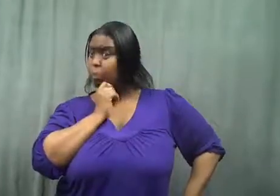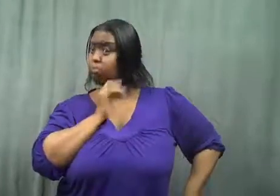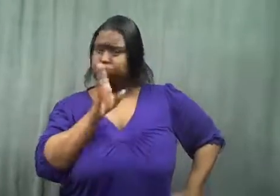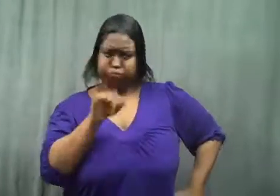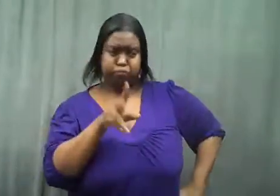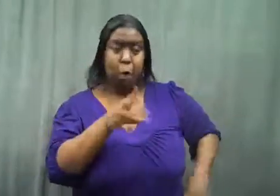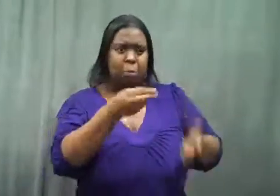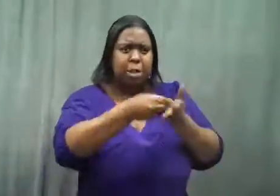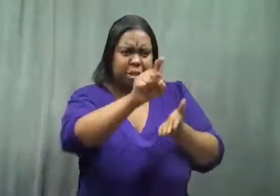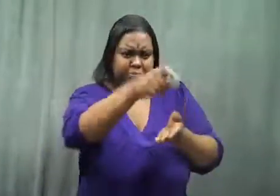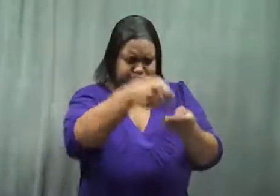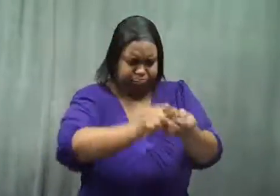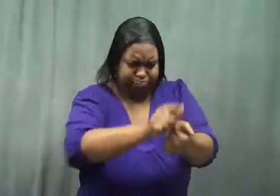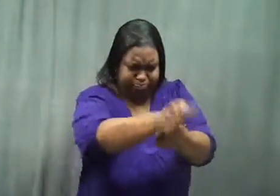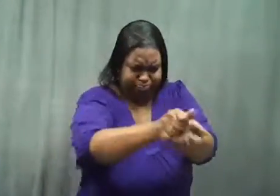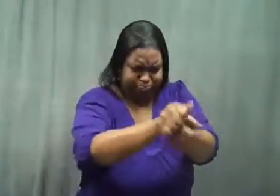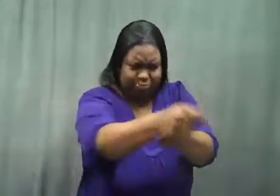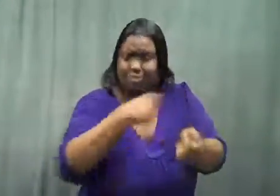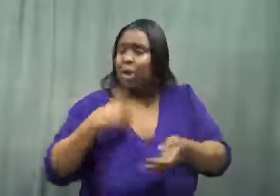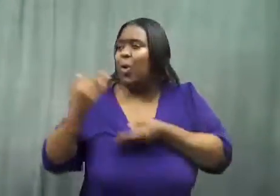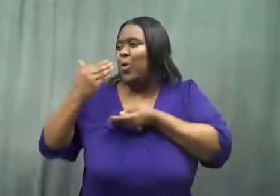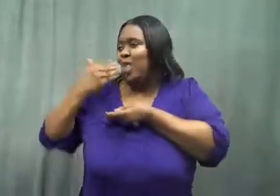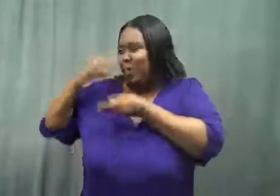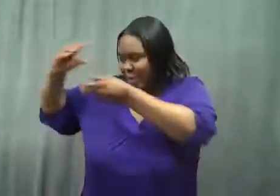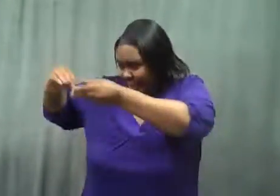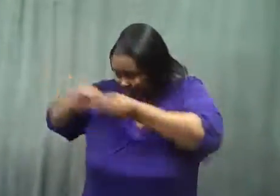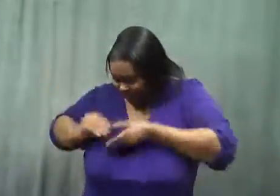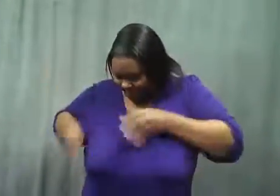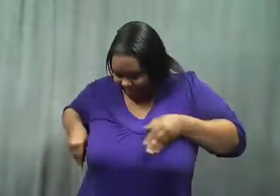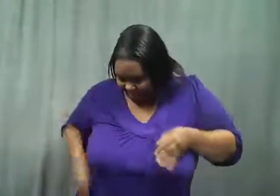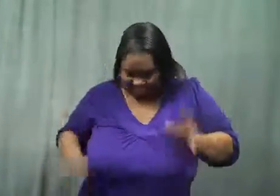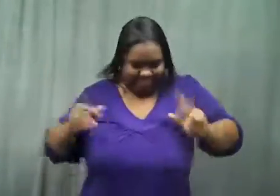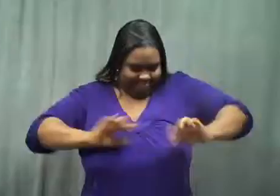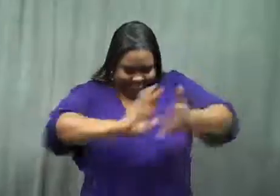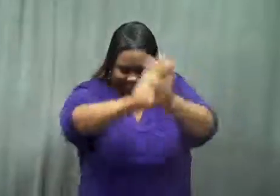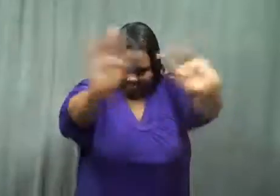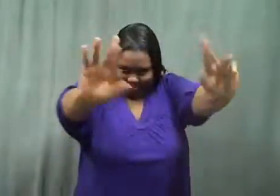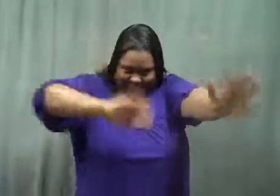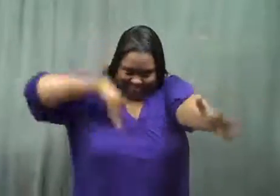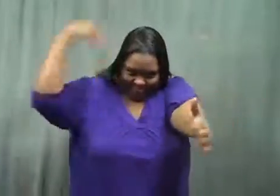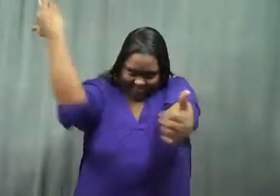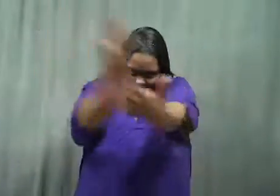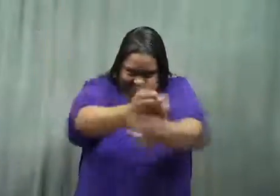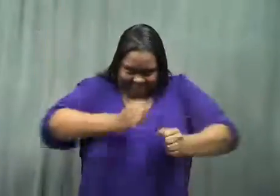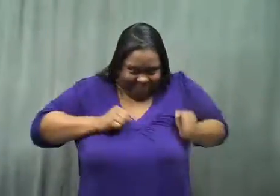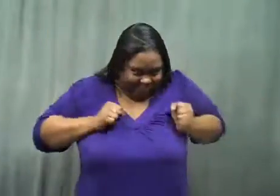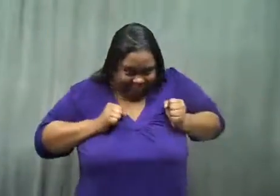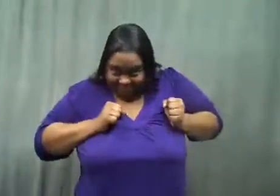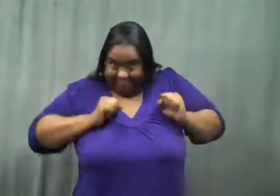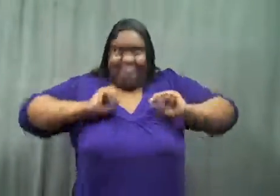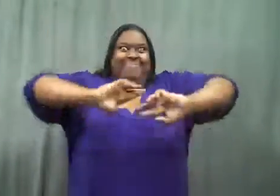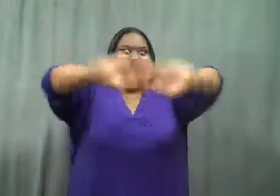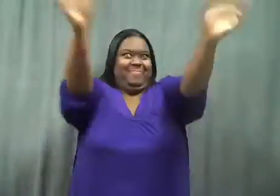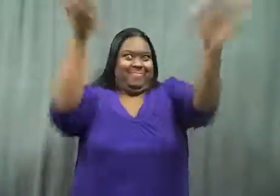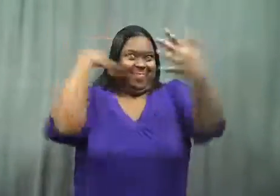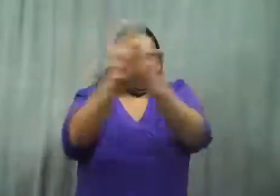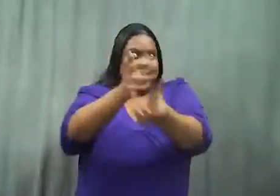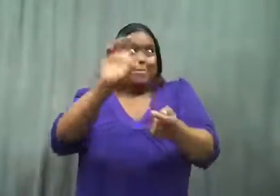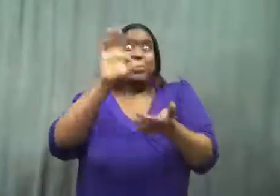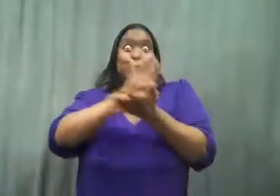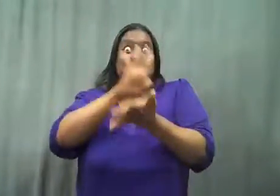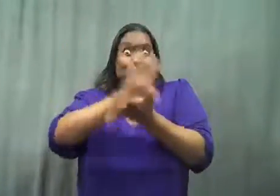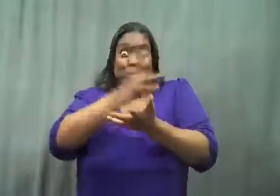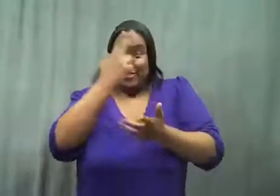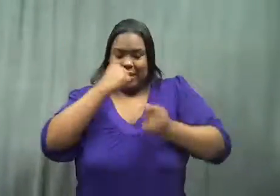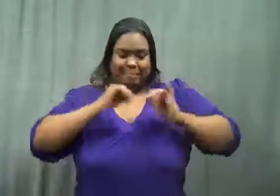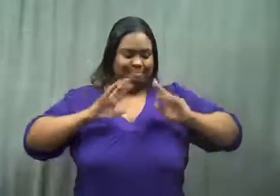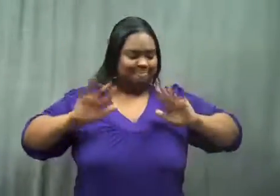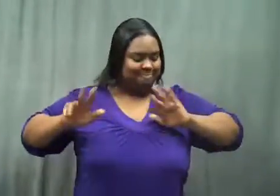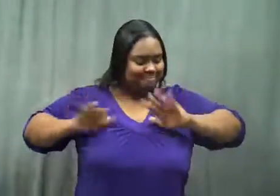He gave me some money, and I was all set and I arrived at school.